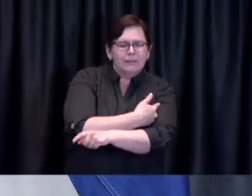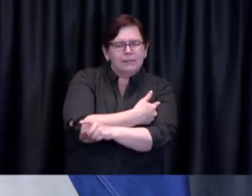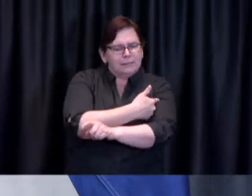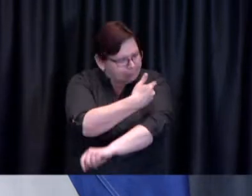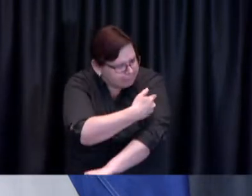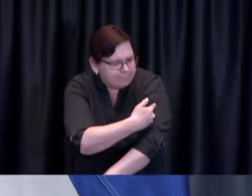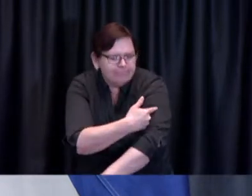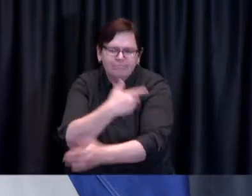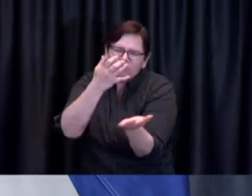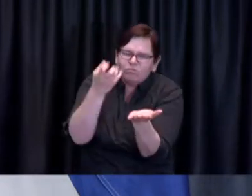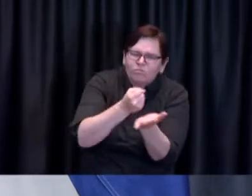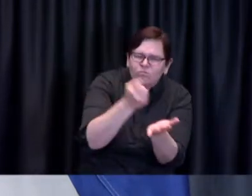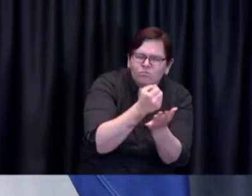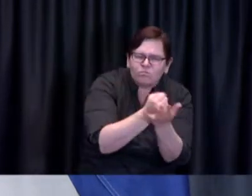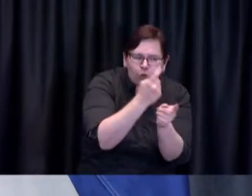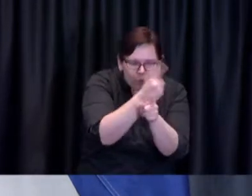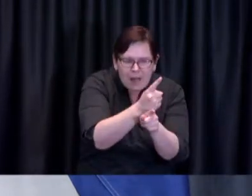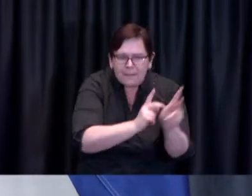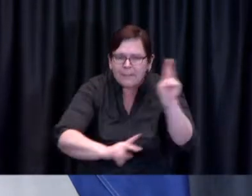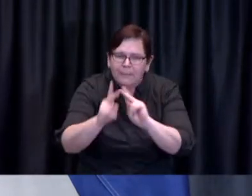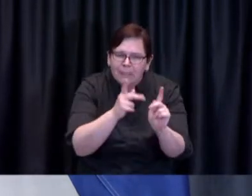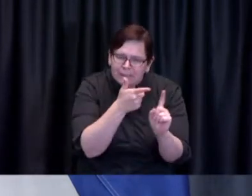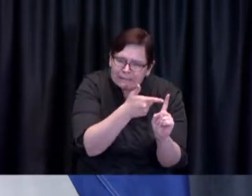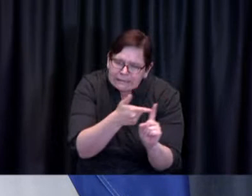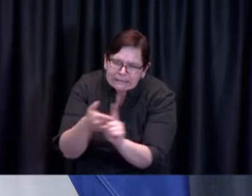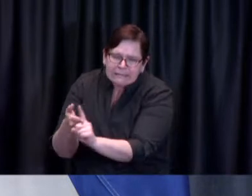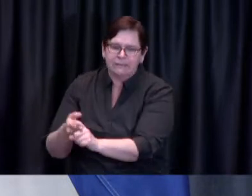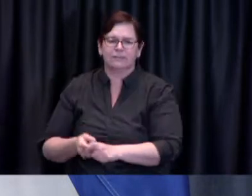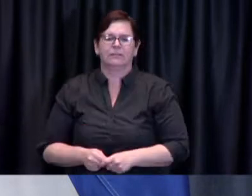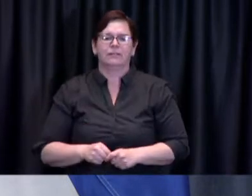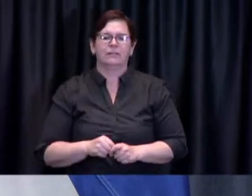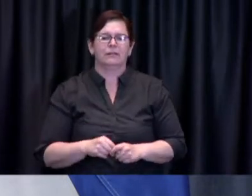possible date and that that in turn will make the biggest difference in our fight against the spread